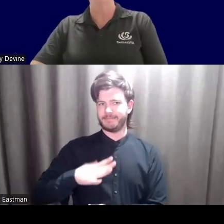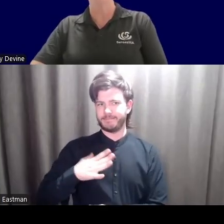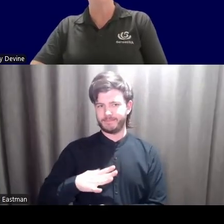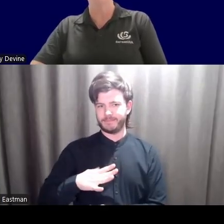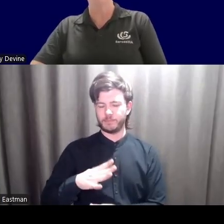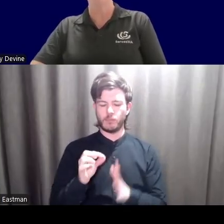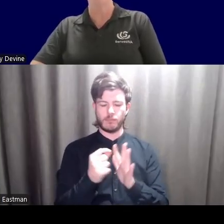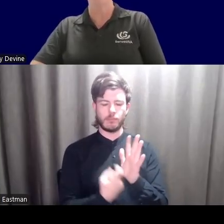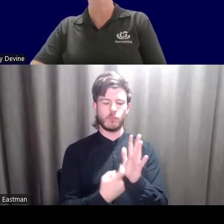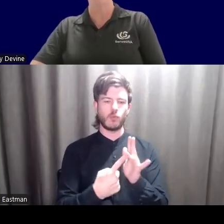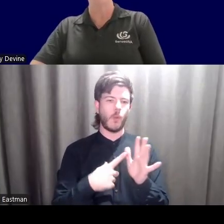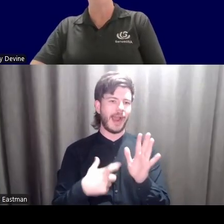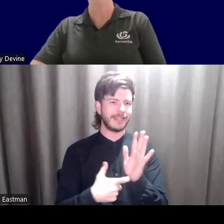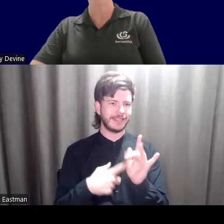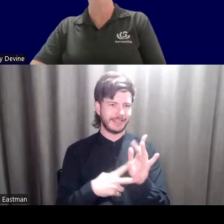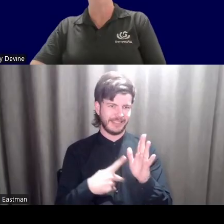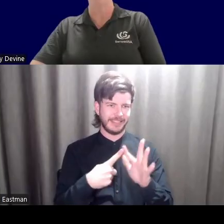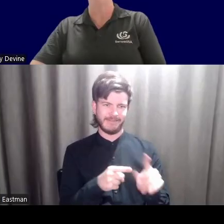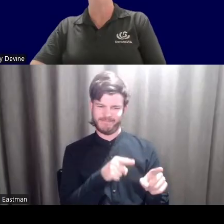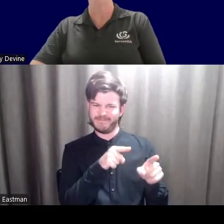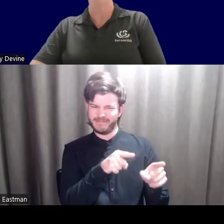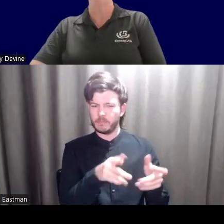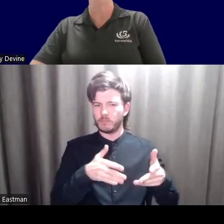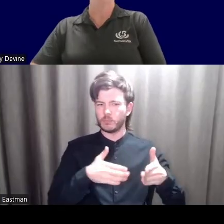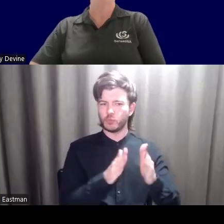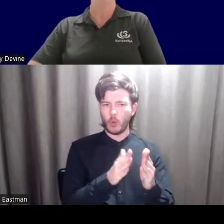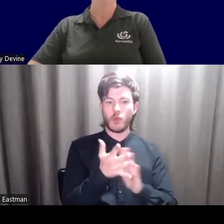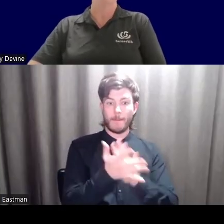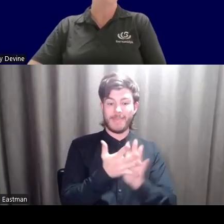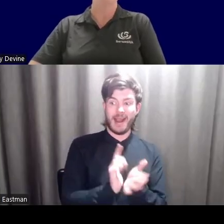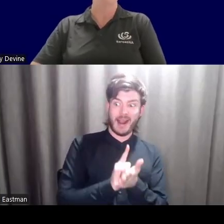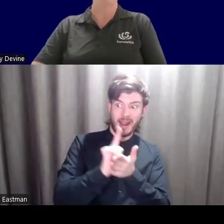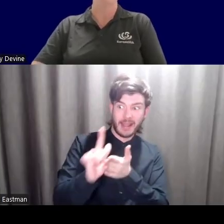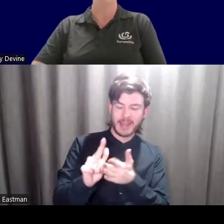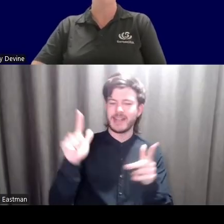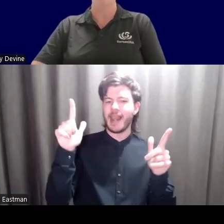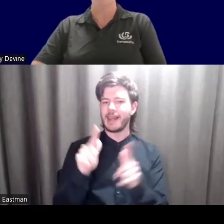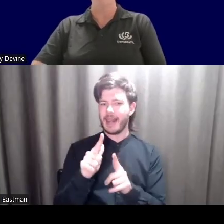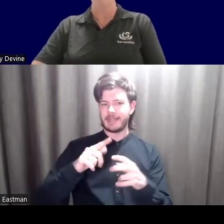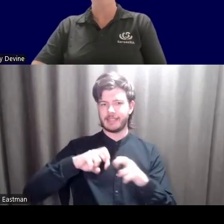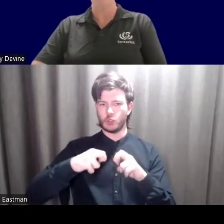result in an individual being less likely to engage in their go to behaviours of concern.